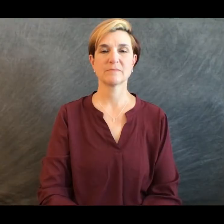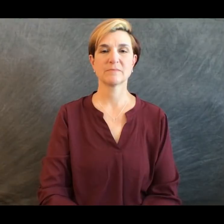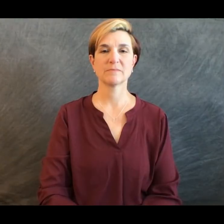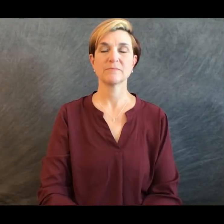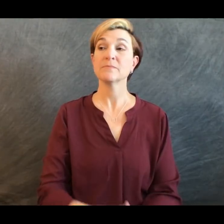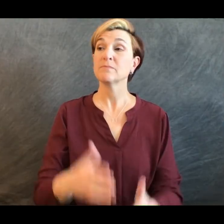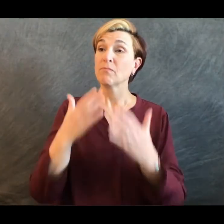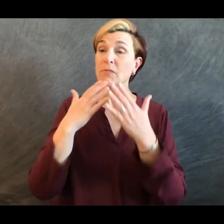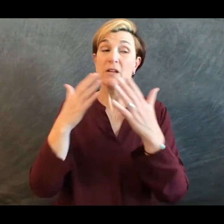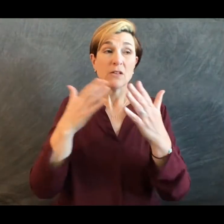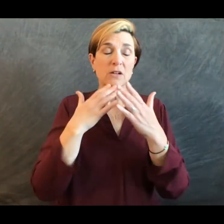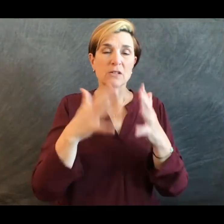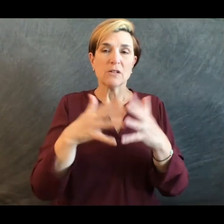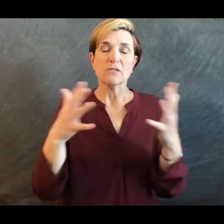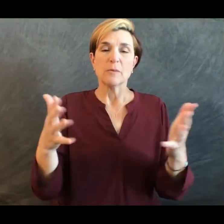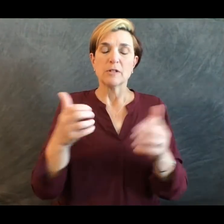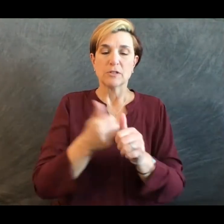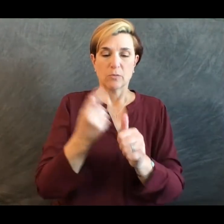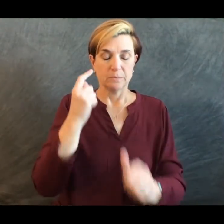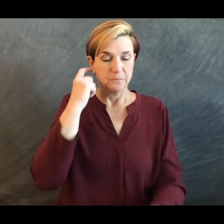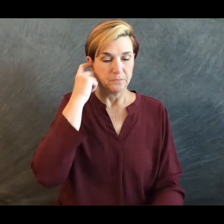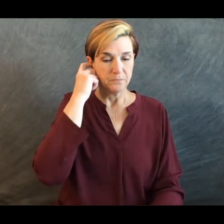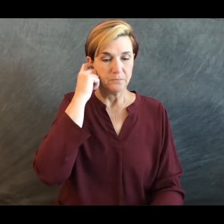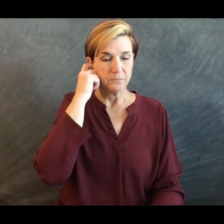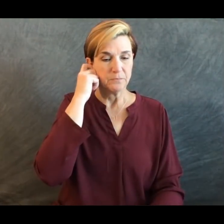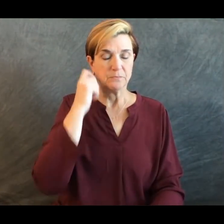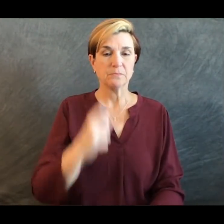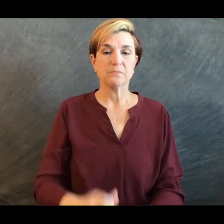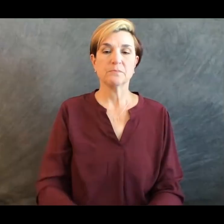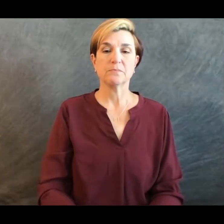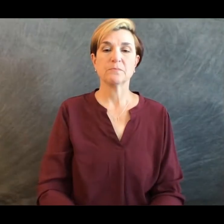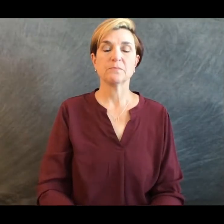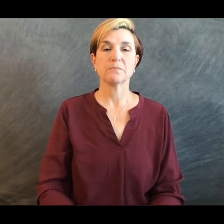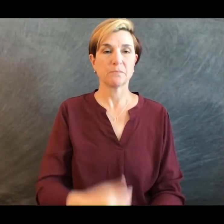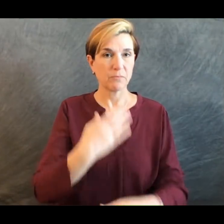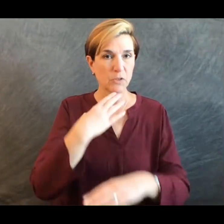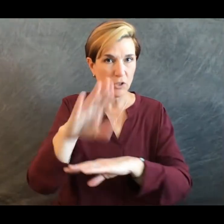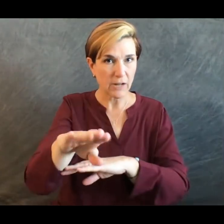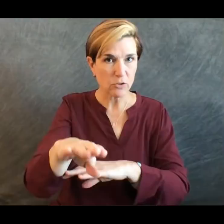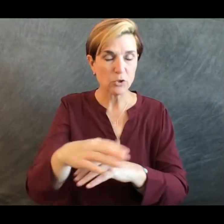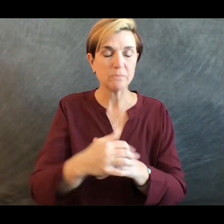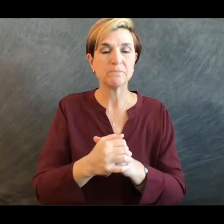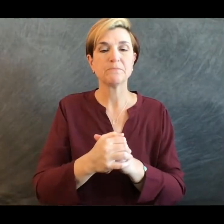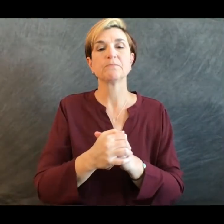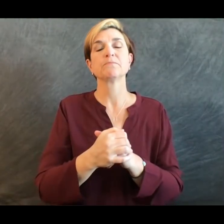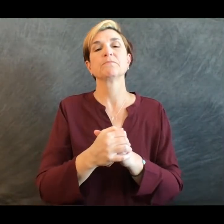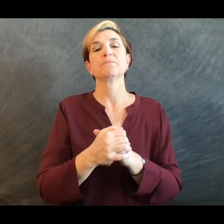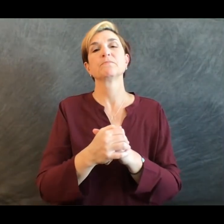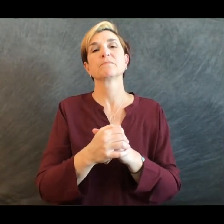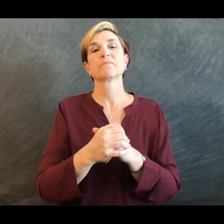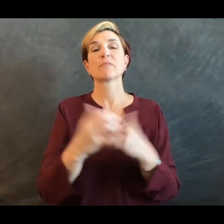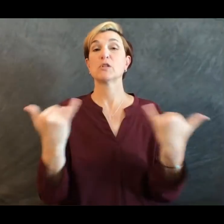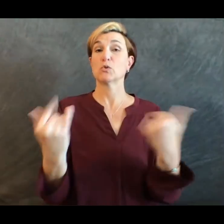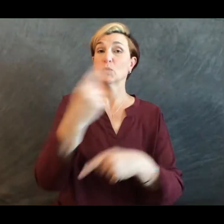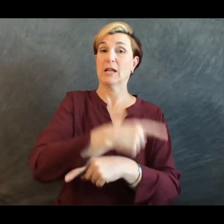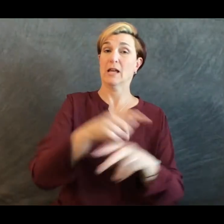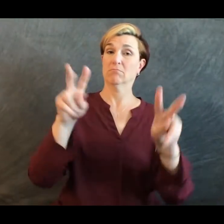thank you very much everybody good afternoon today is Good Friday and